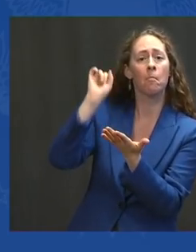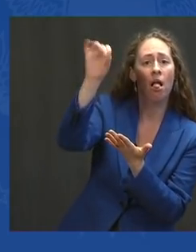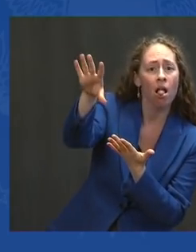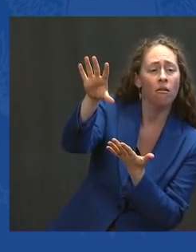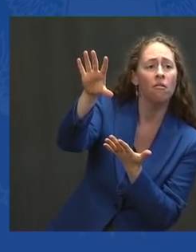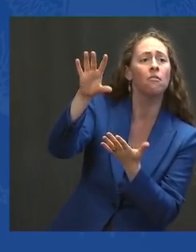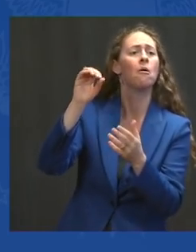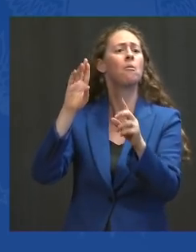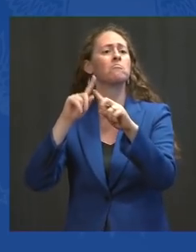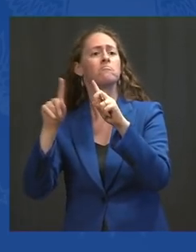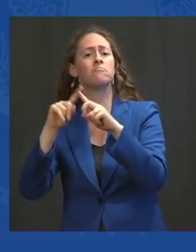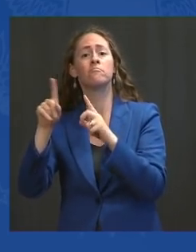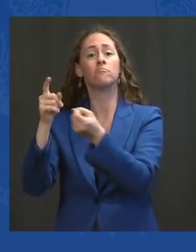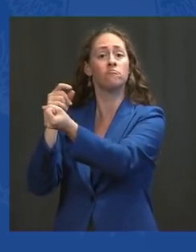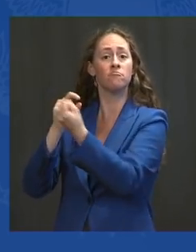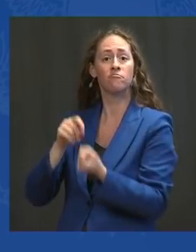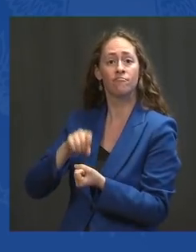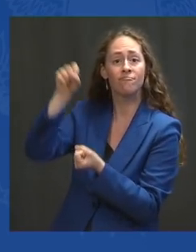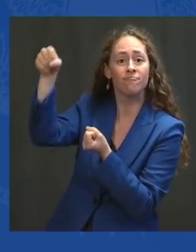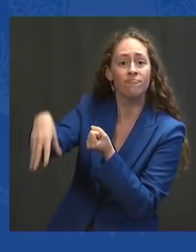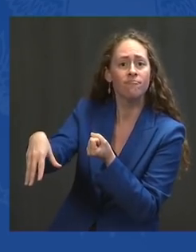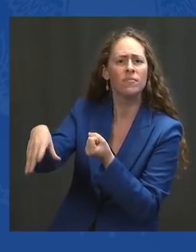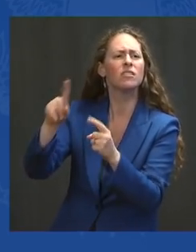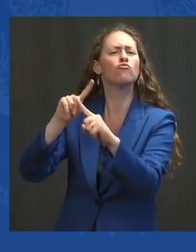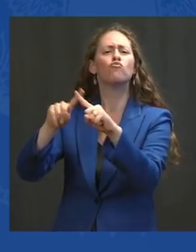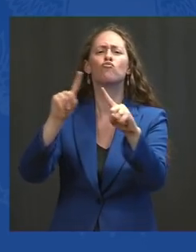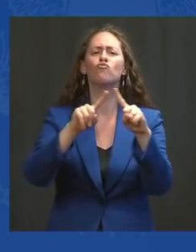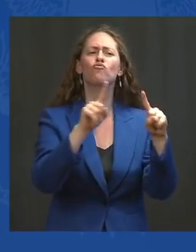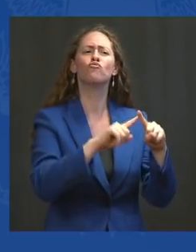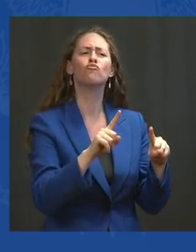And then they got their families and friends to go out and vote.